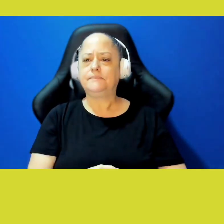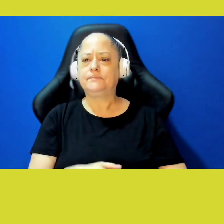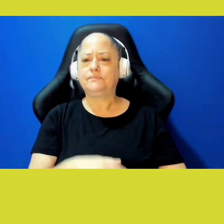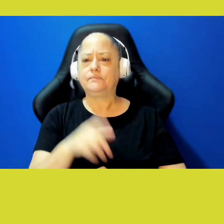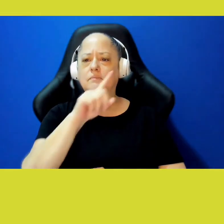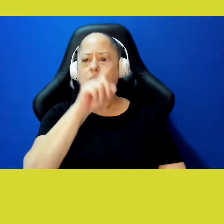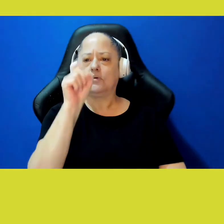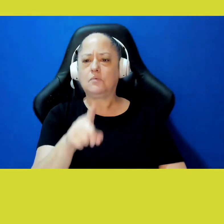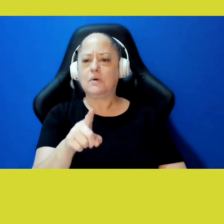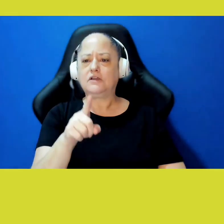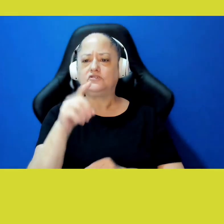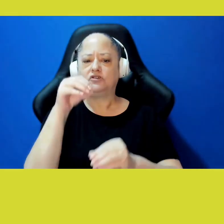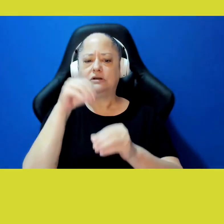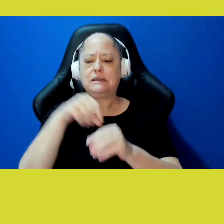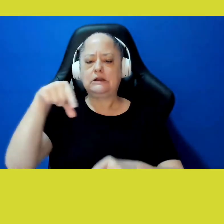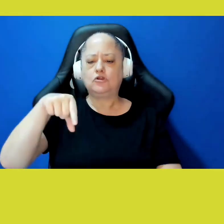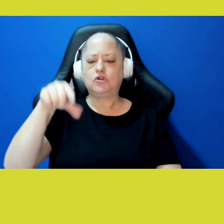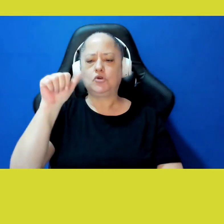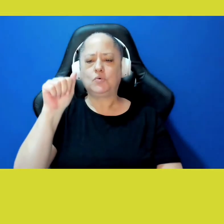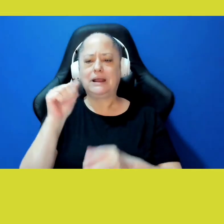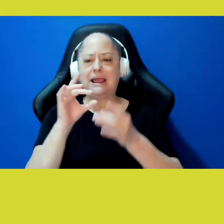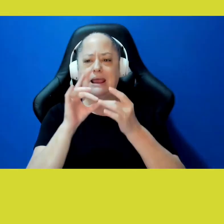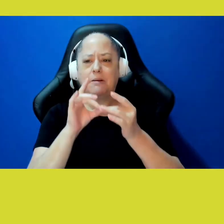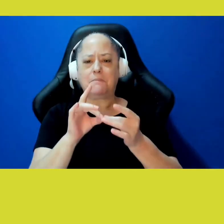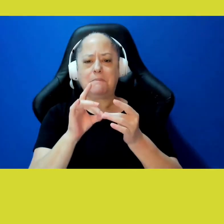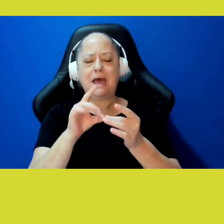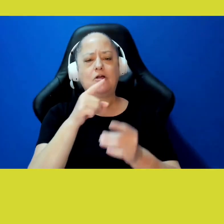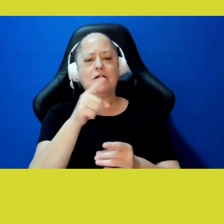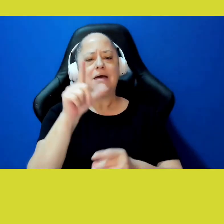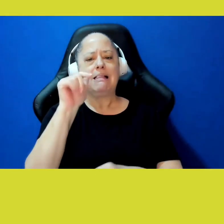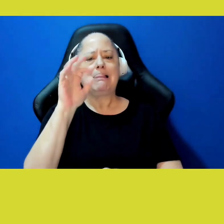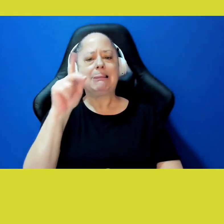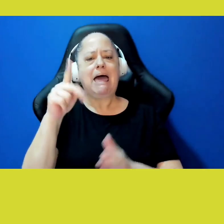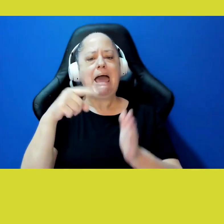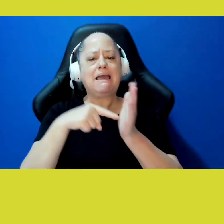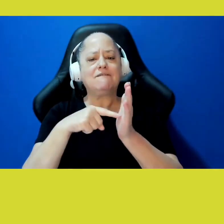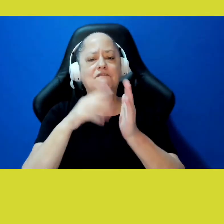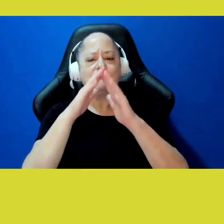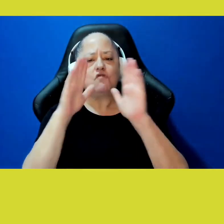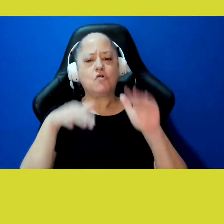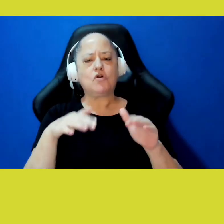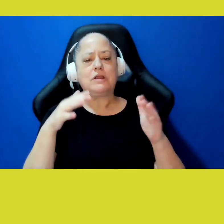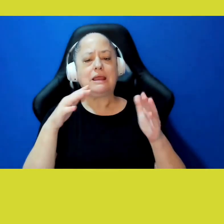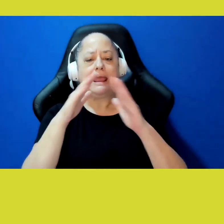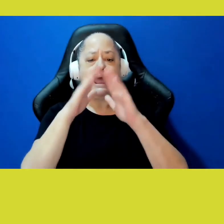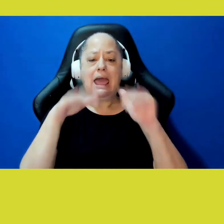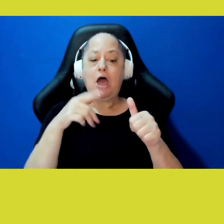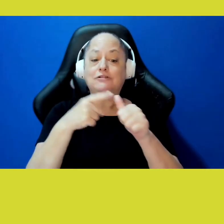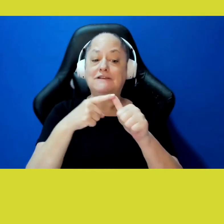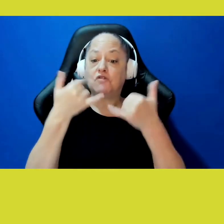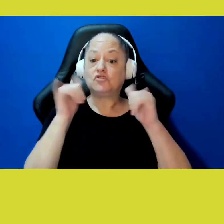in the q a about if there's a lack of affordable housing would housing first still work if not is there a way